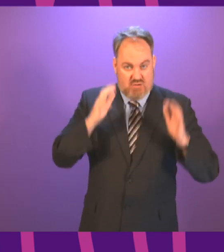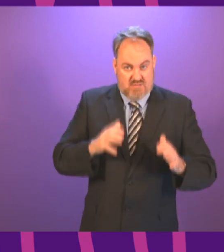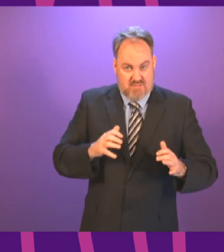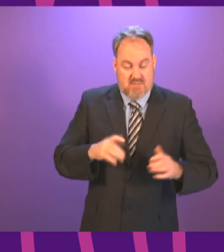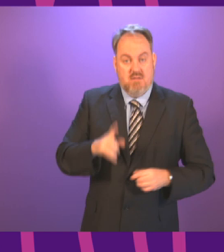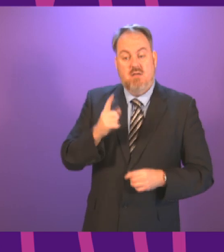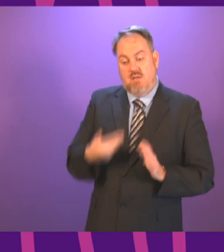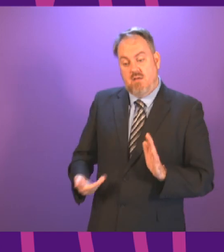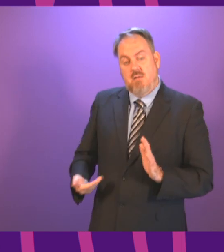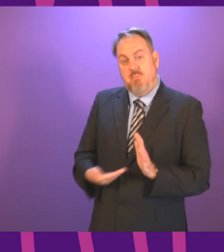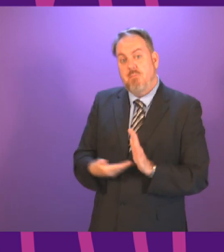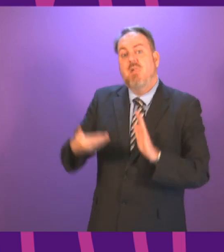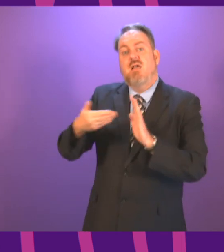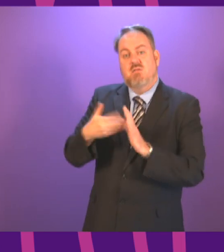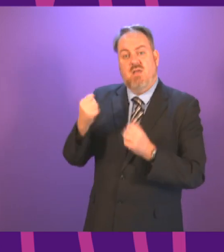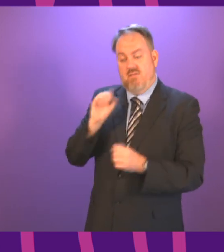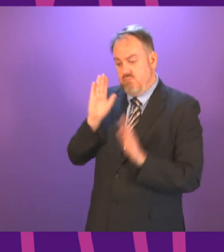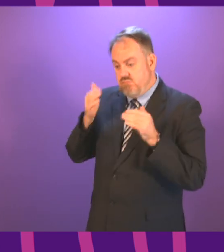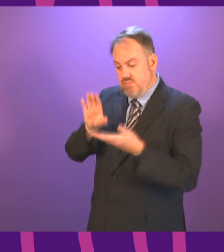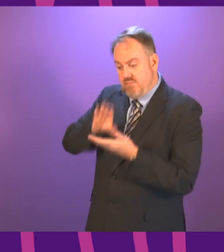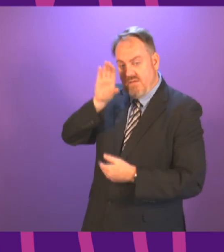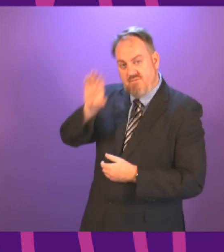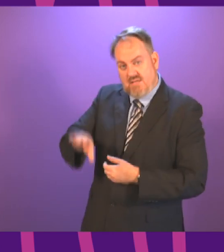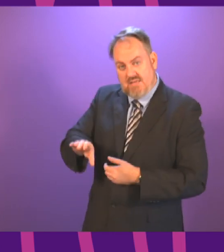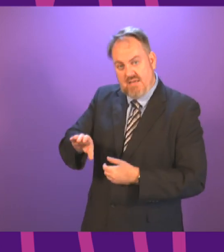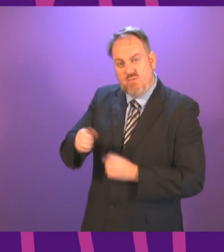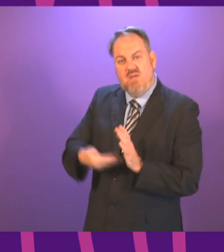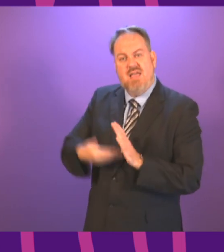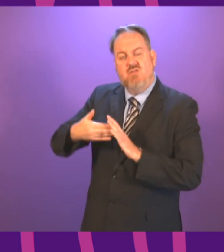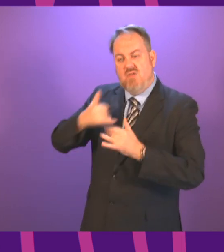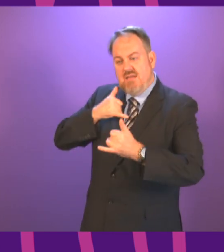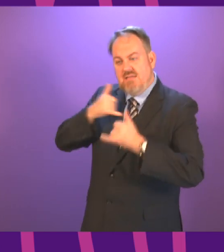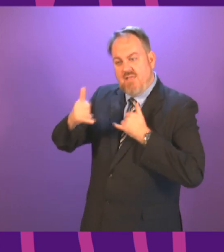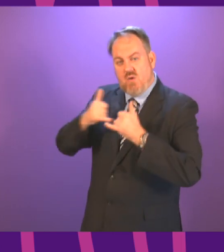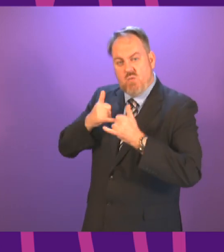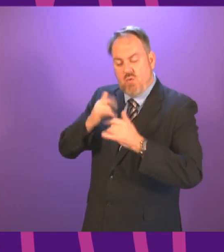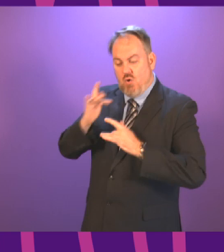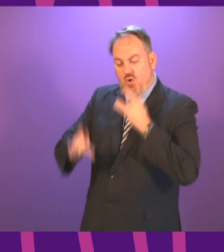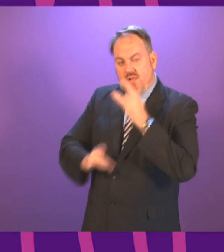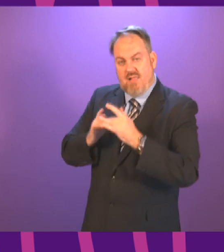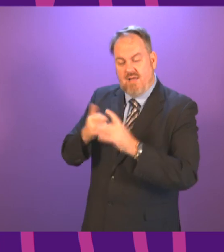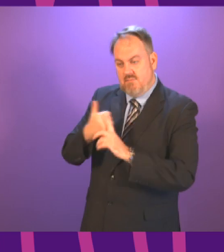We have also provided dedicated funding to provide additional telephone and online support